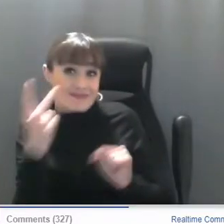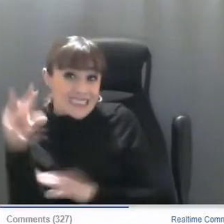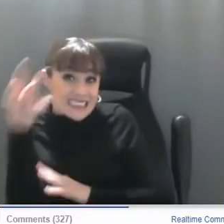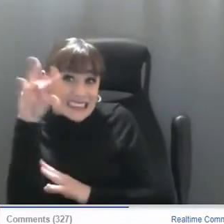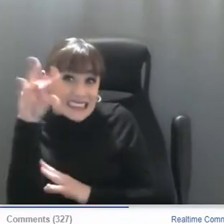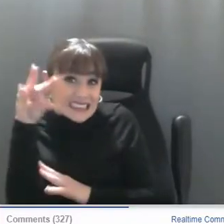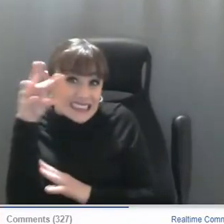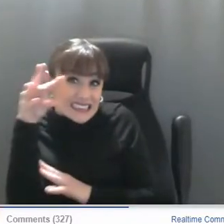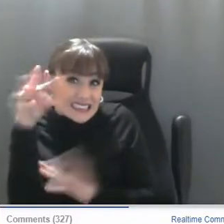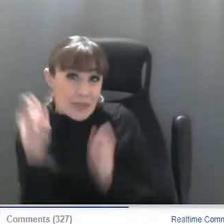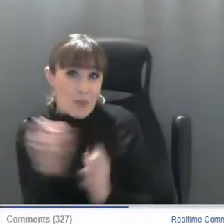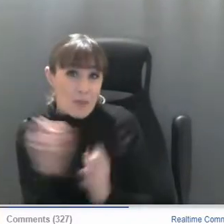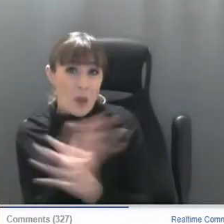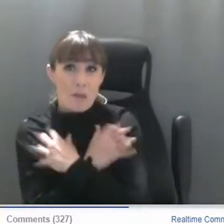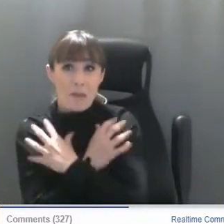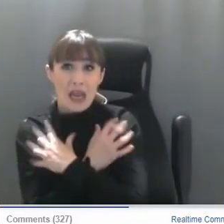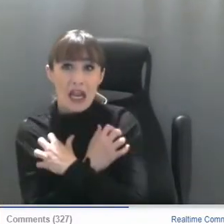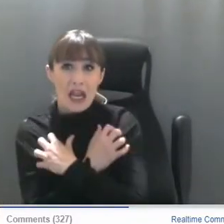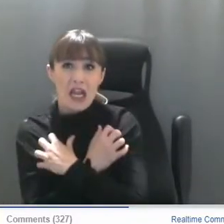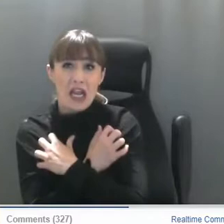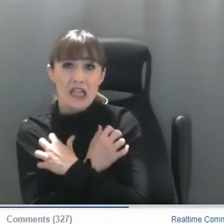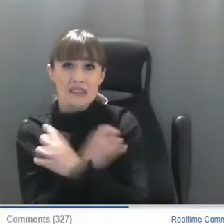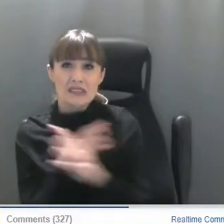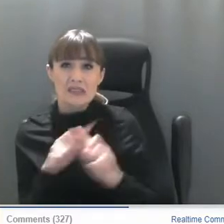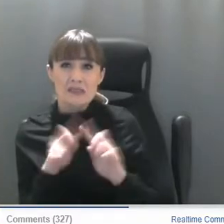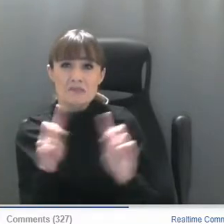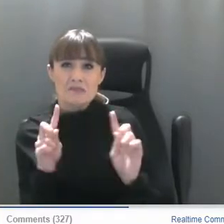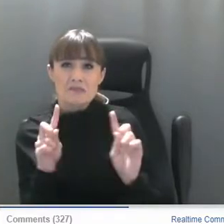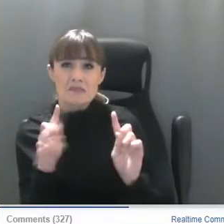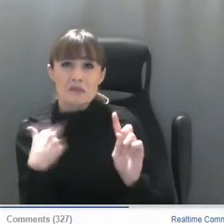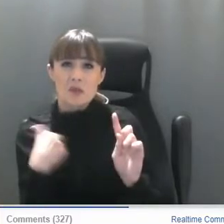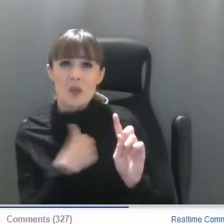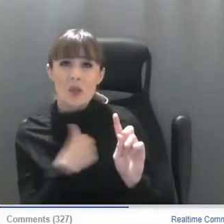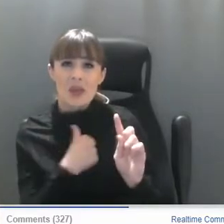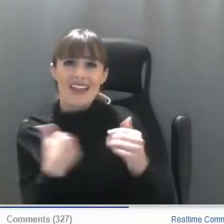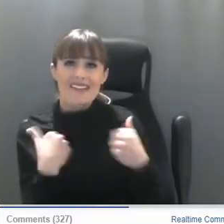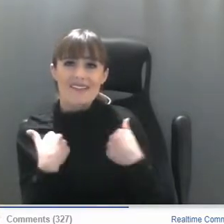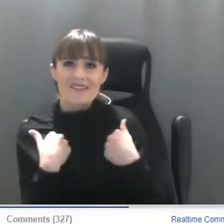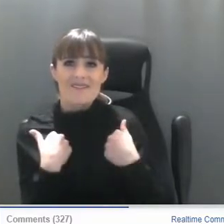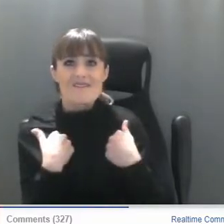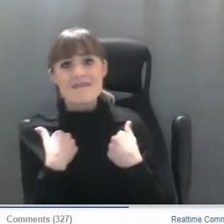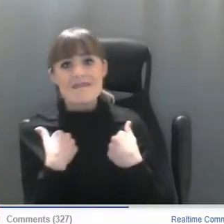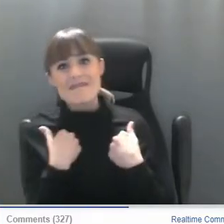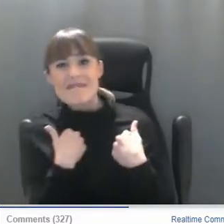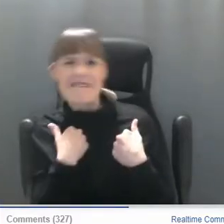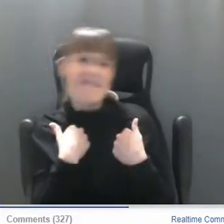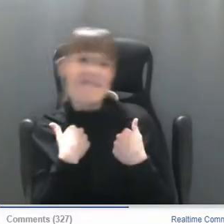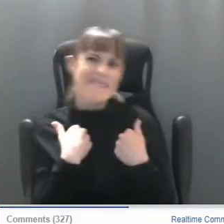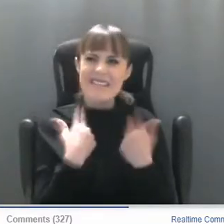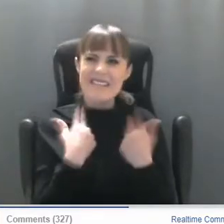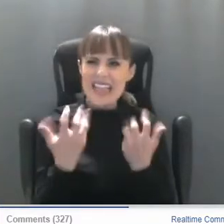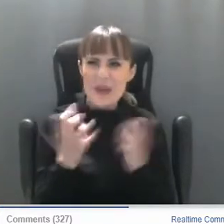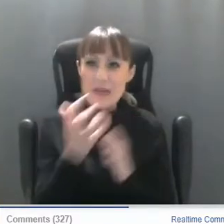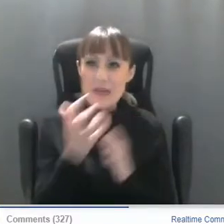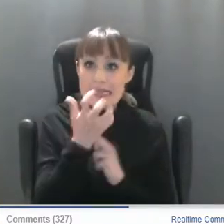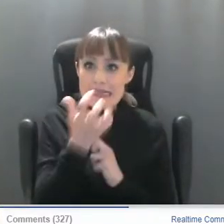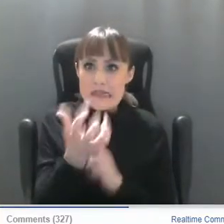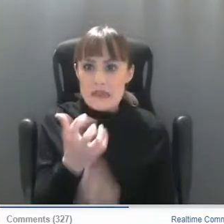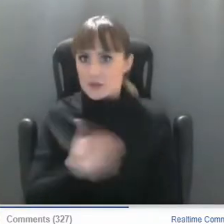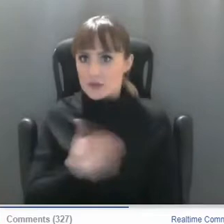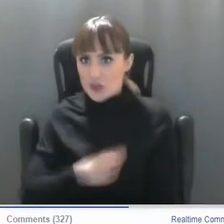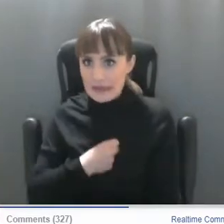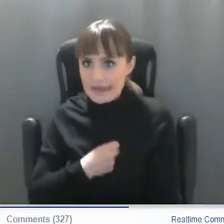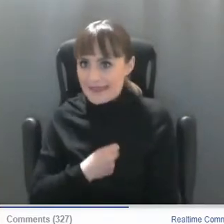Because we got a little bit- I don't want to sh- sorry guys. I don't want to shout